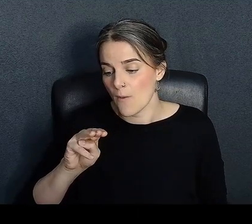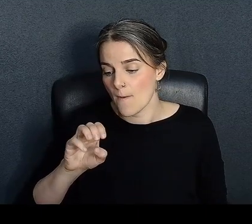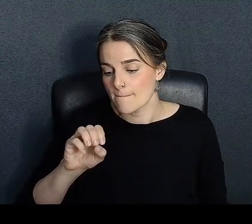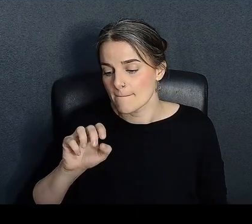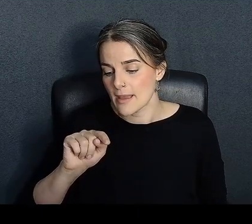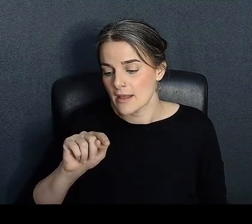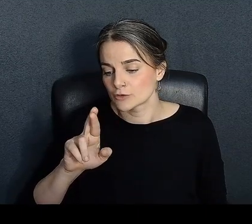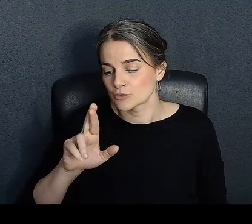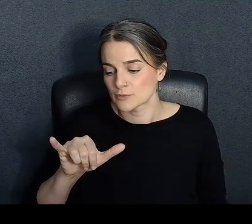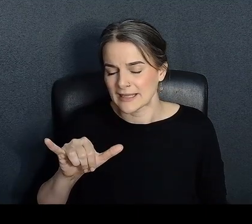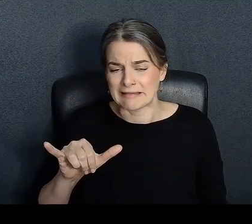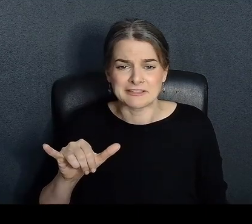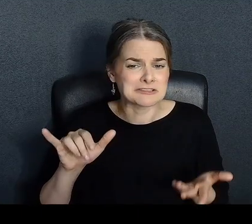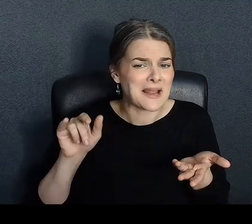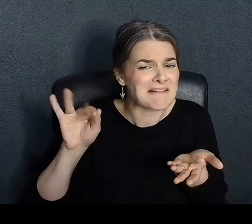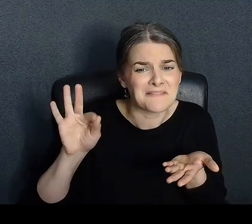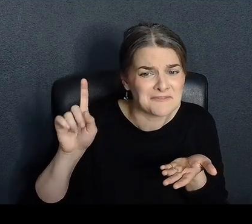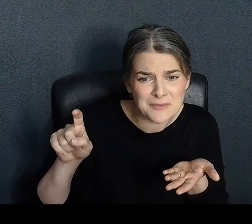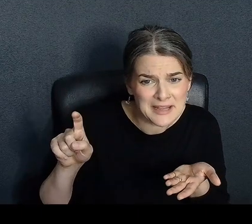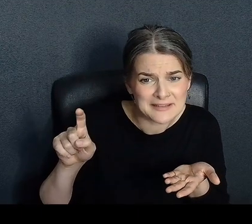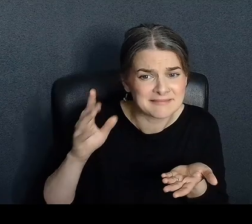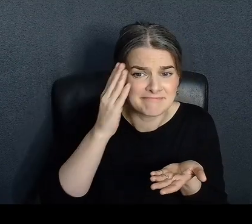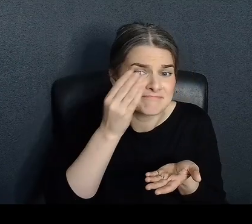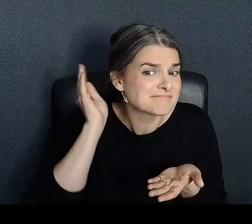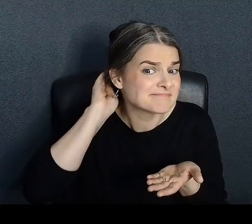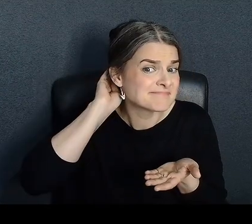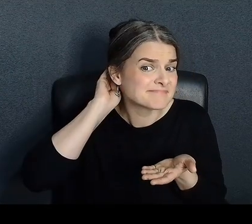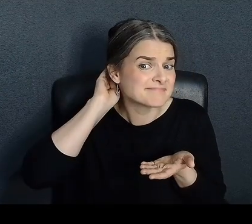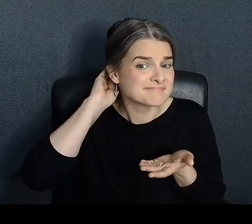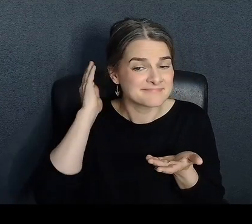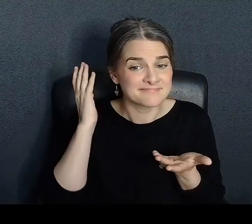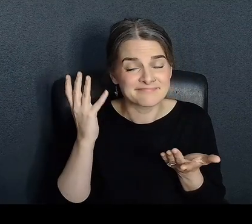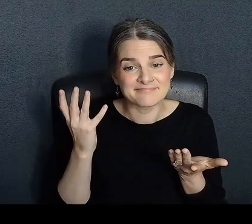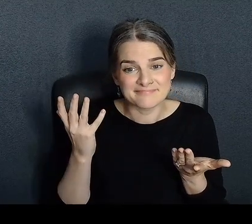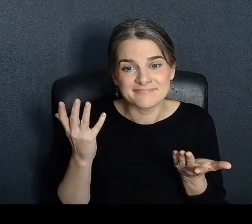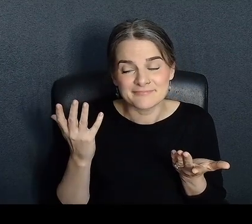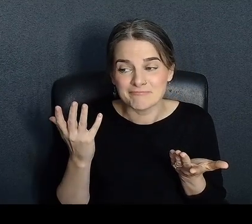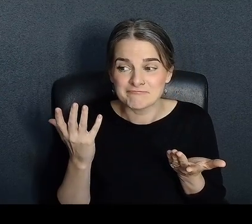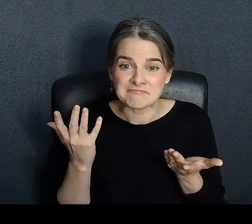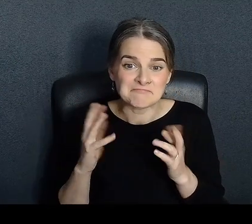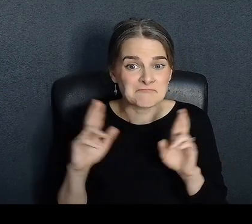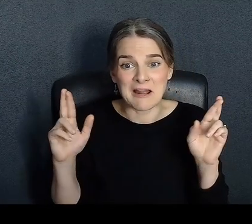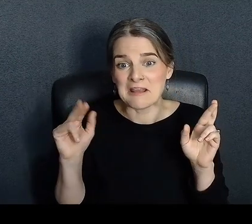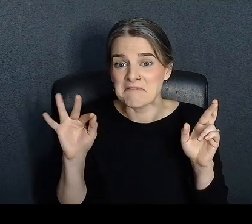Or maybe hold this in the back pocket in case